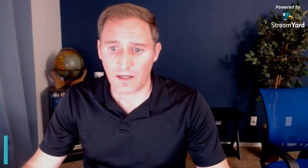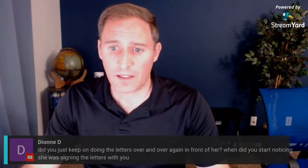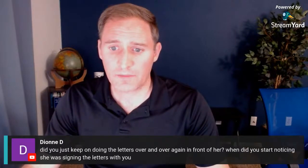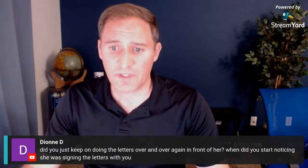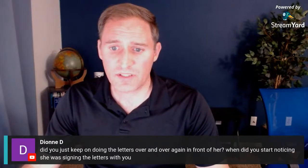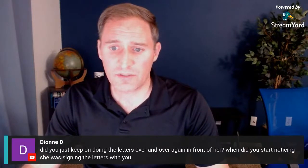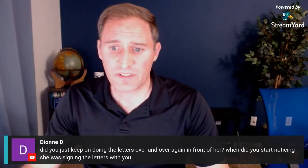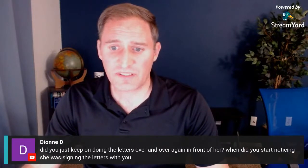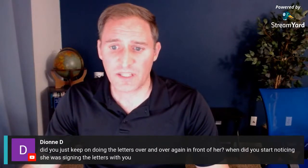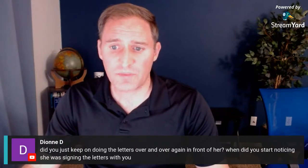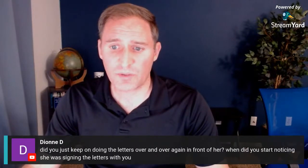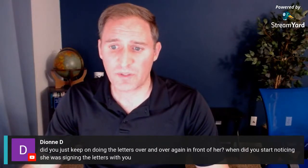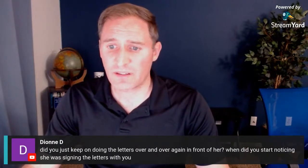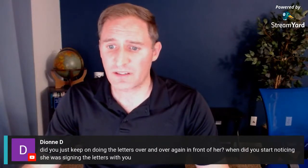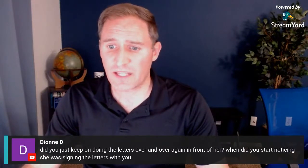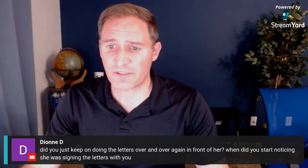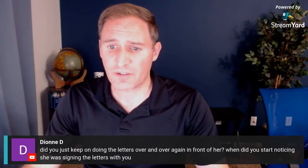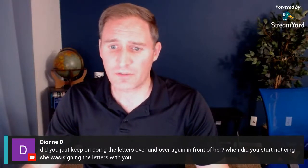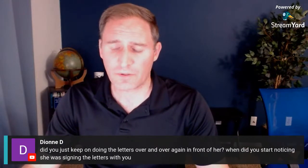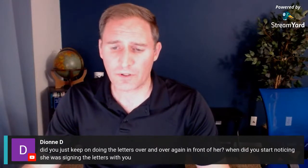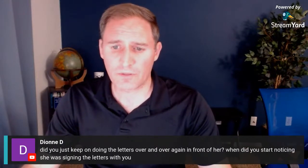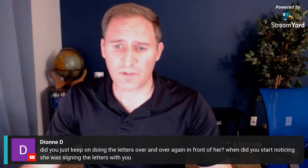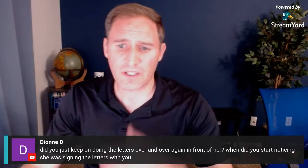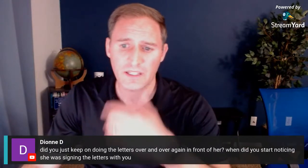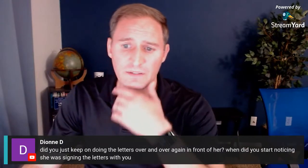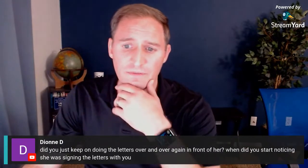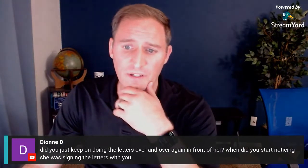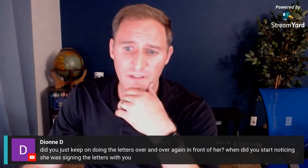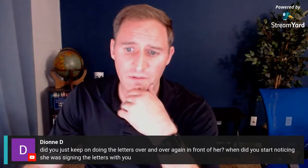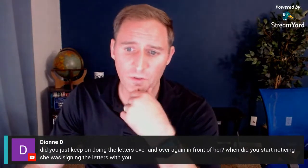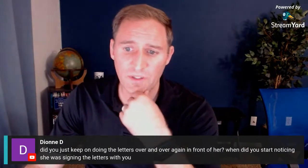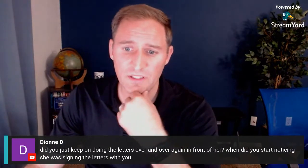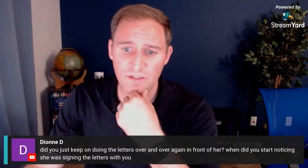um did you just keep doing the letters over and over again in front of her when did you